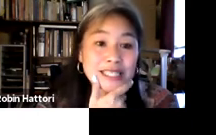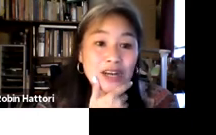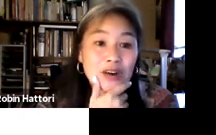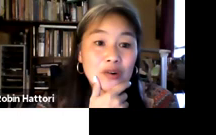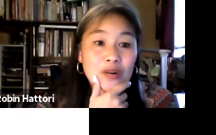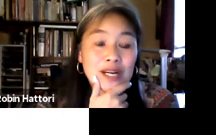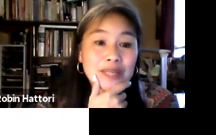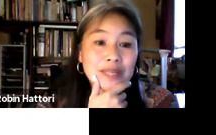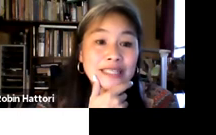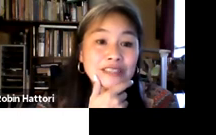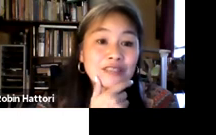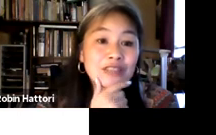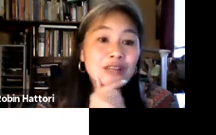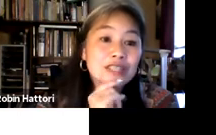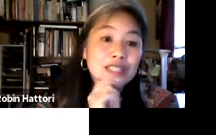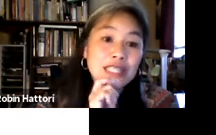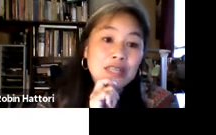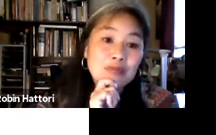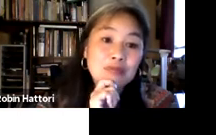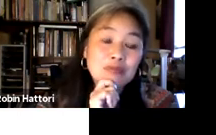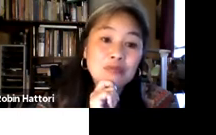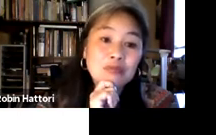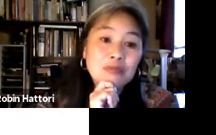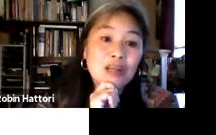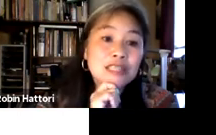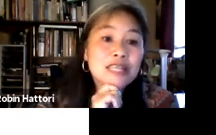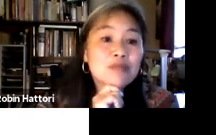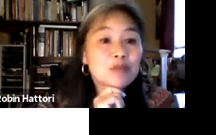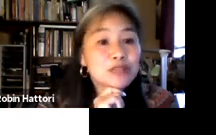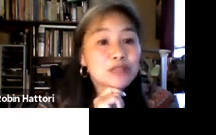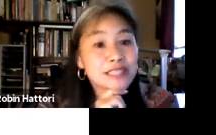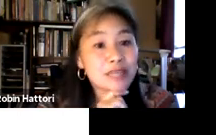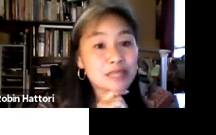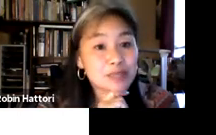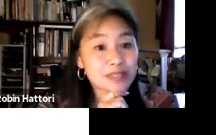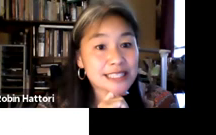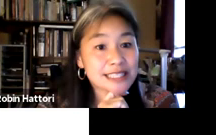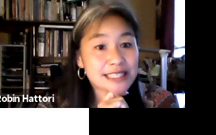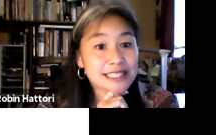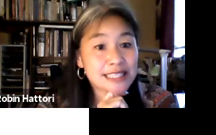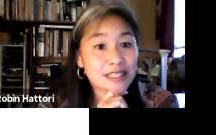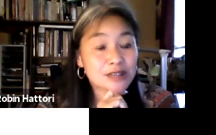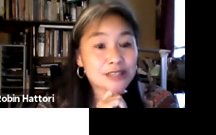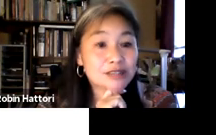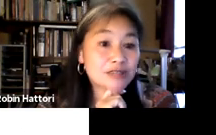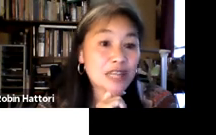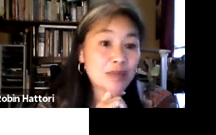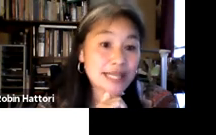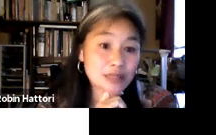and they were tired, and the train stopped in St. Louis, on the way to Chicago. And in St. Louis, there was volunteers, I